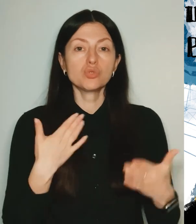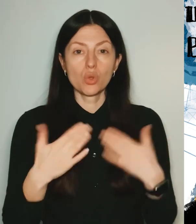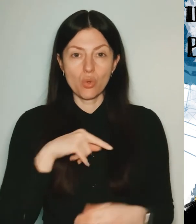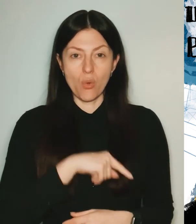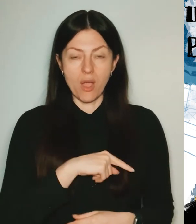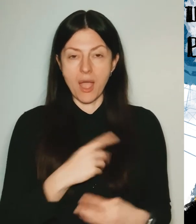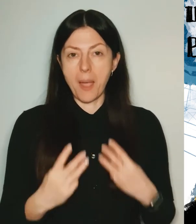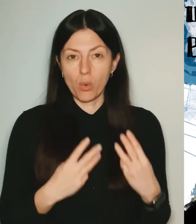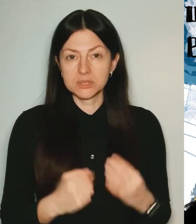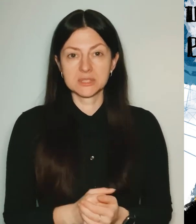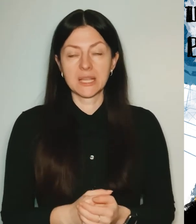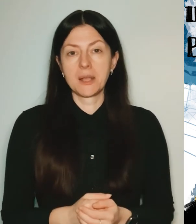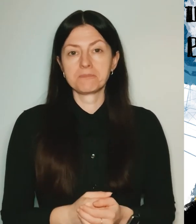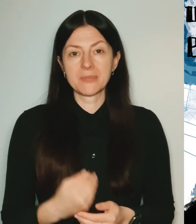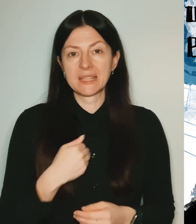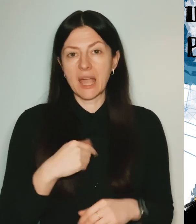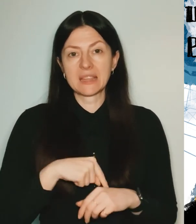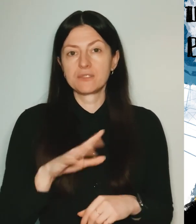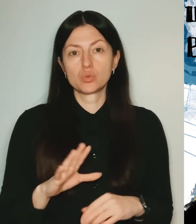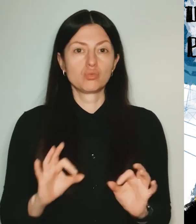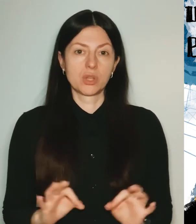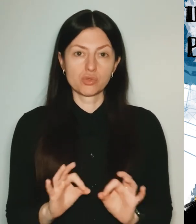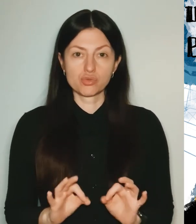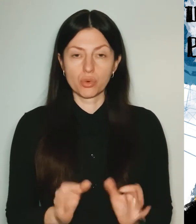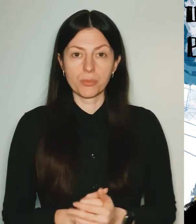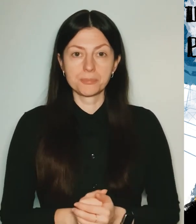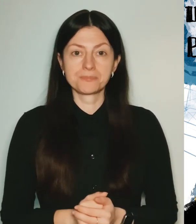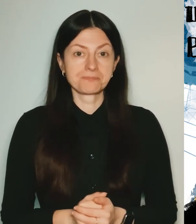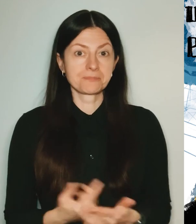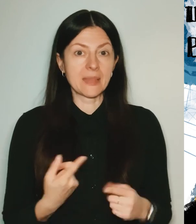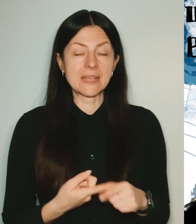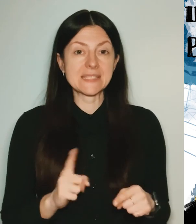As for emotions, I didn't feel anything.